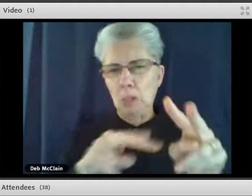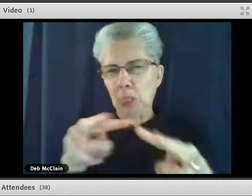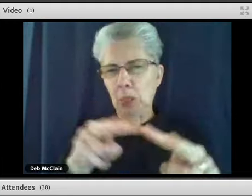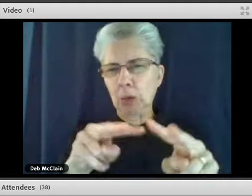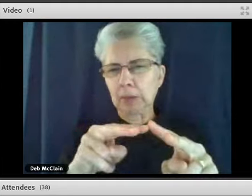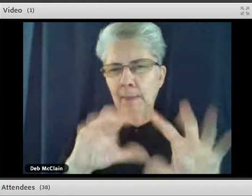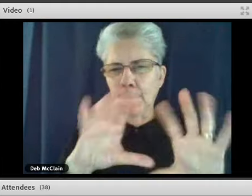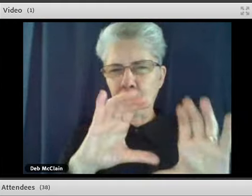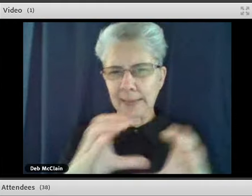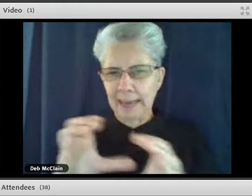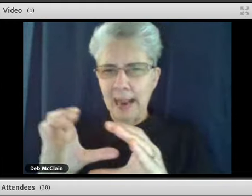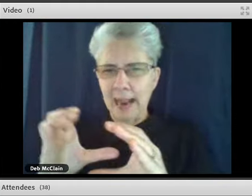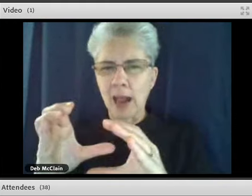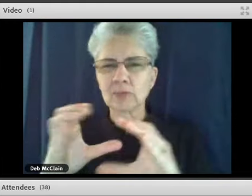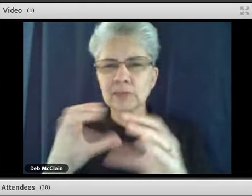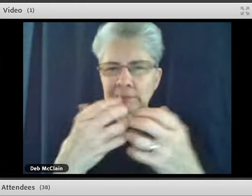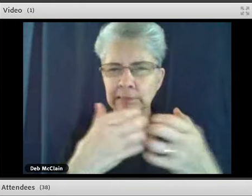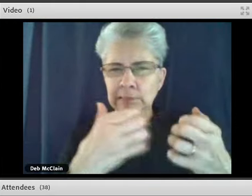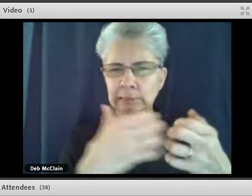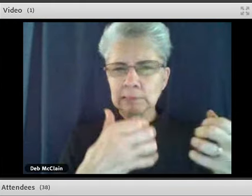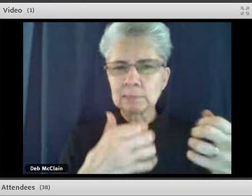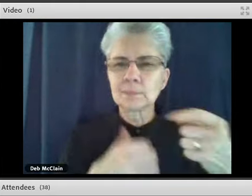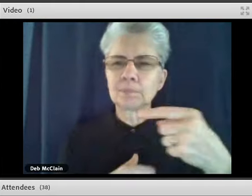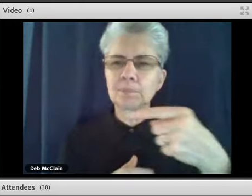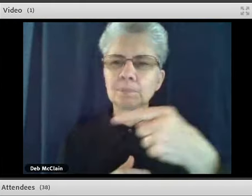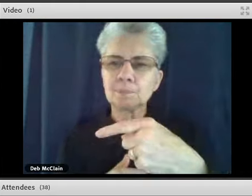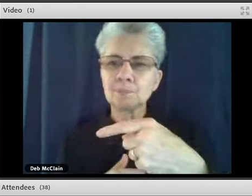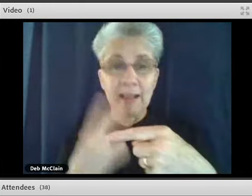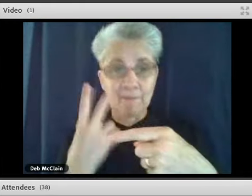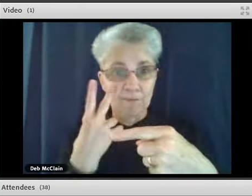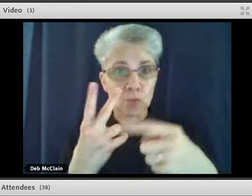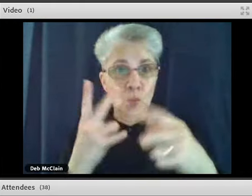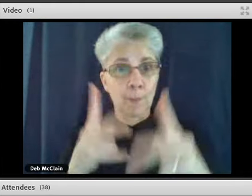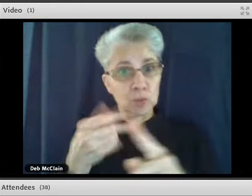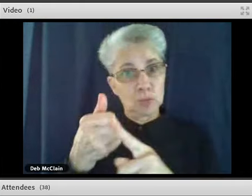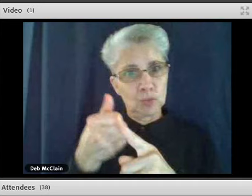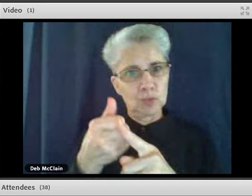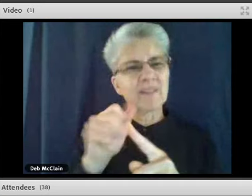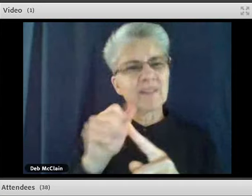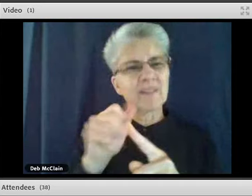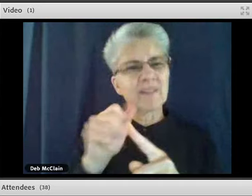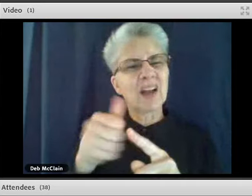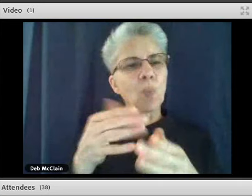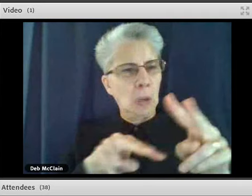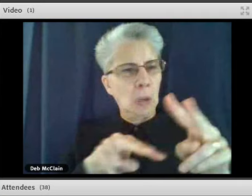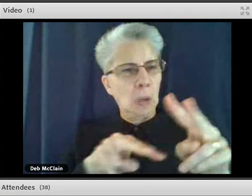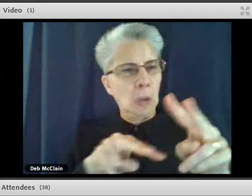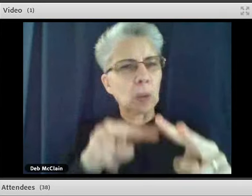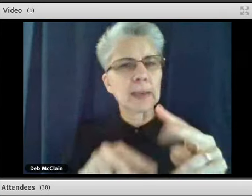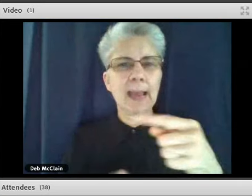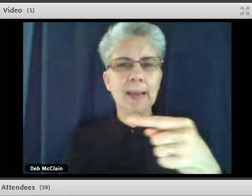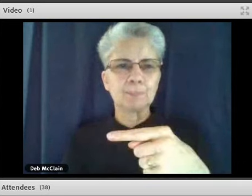If you're more of a graphic, visual person, than this is another way that you can look at the data.